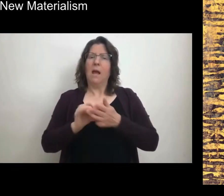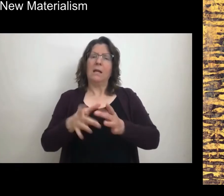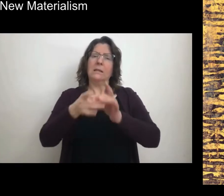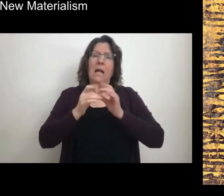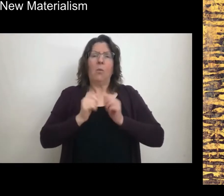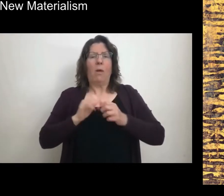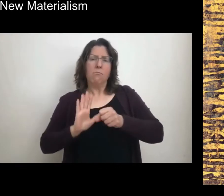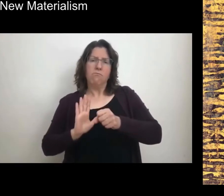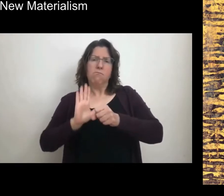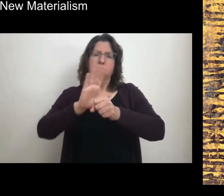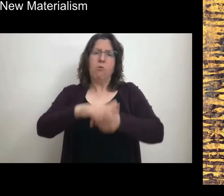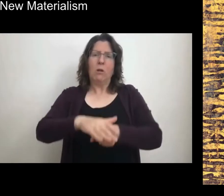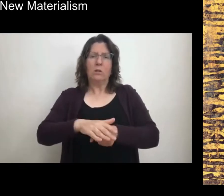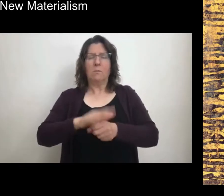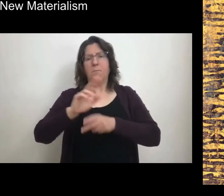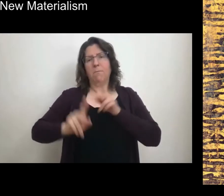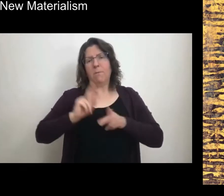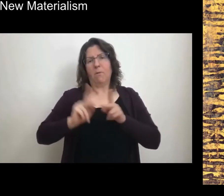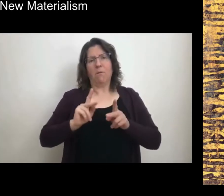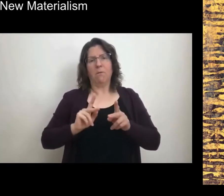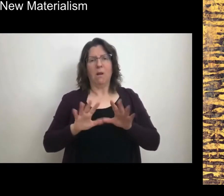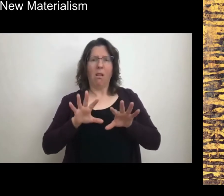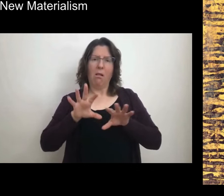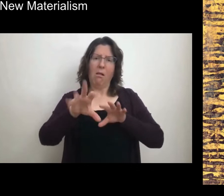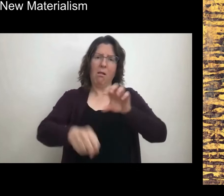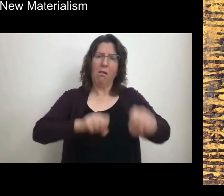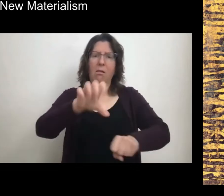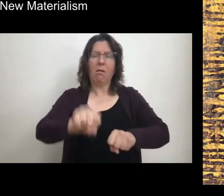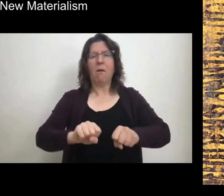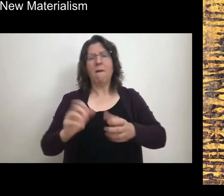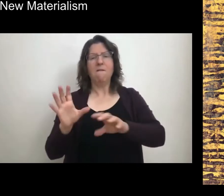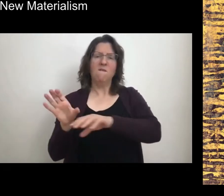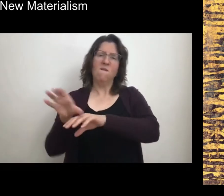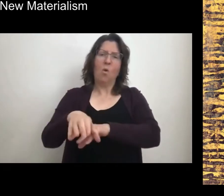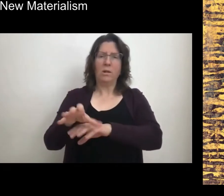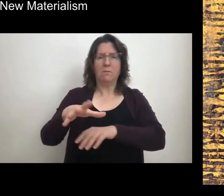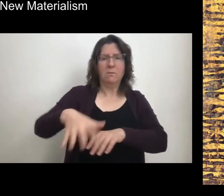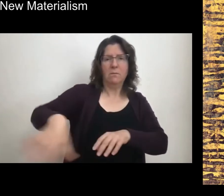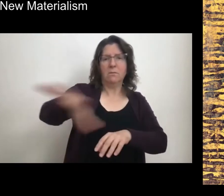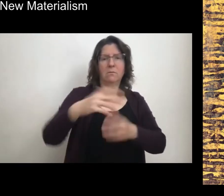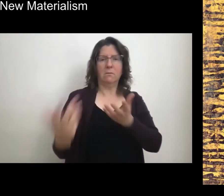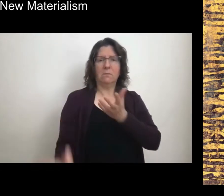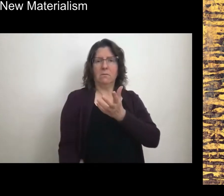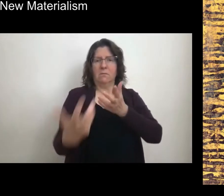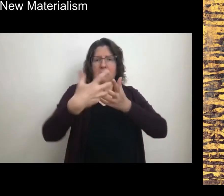This theory asks us to look at the effects of colonialism - how the colonizers expected